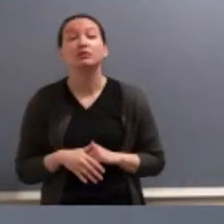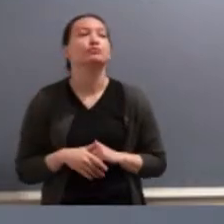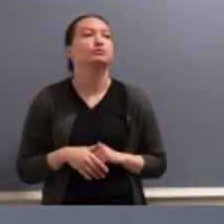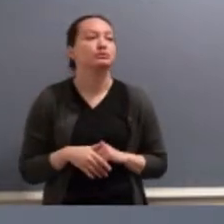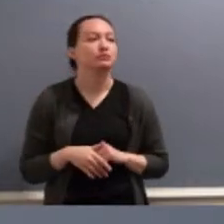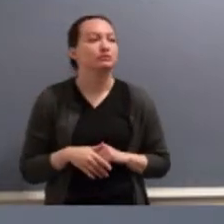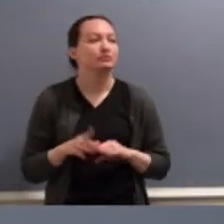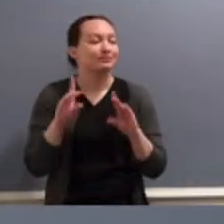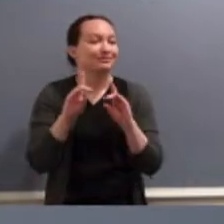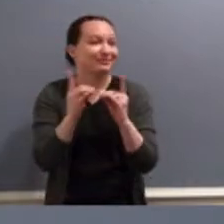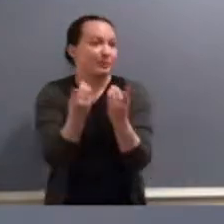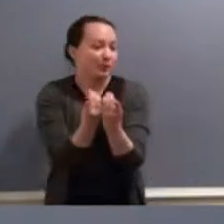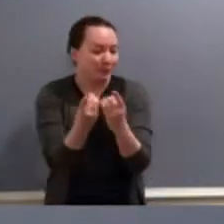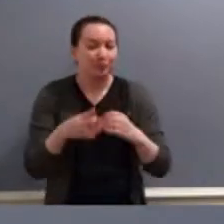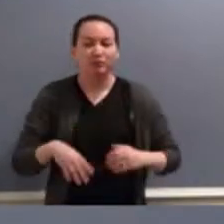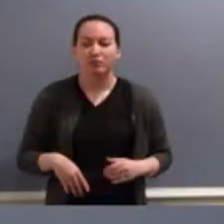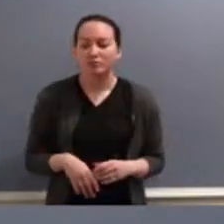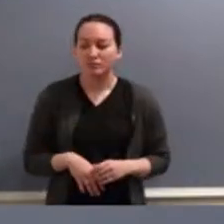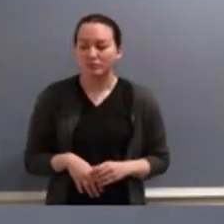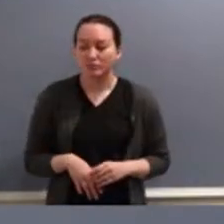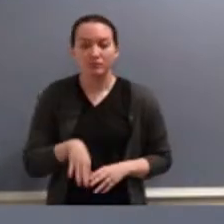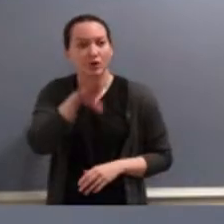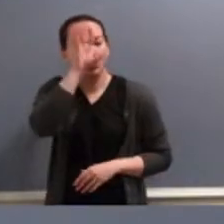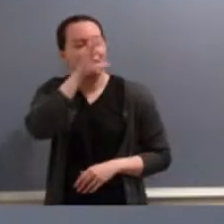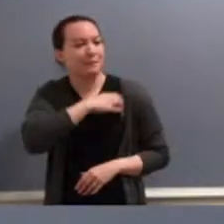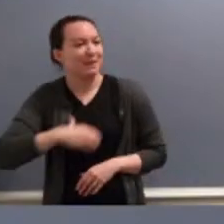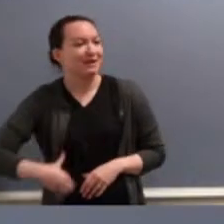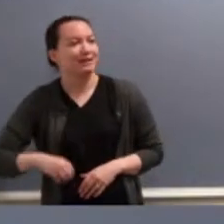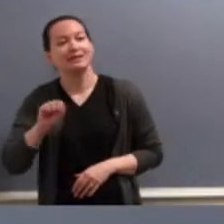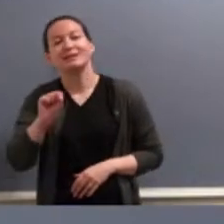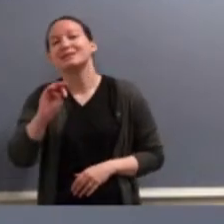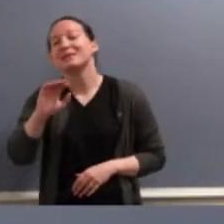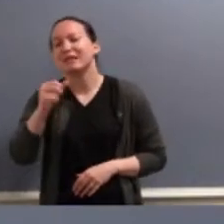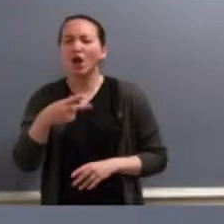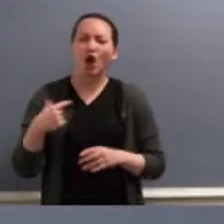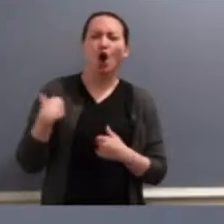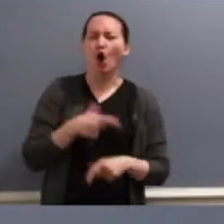department and I know Mayor smith talks about this all the time he said we got to do something for